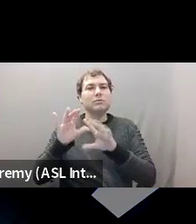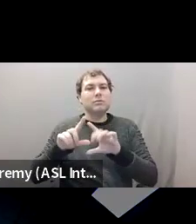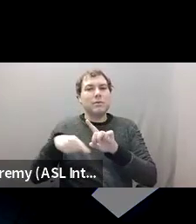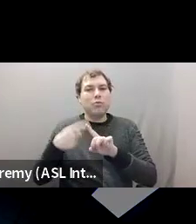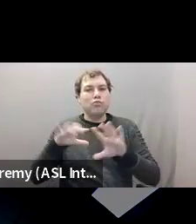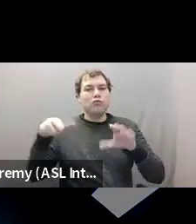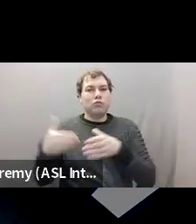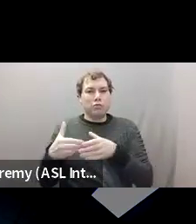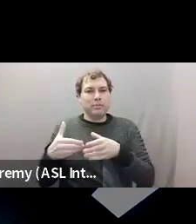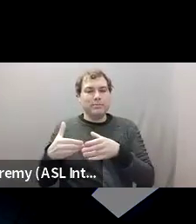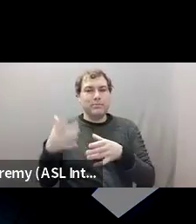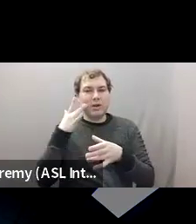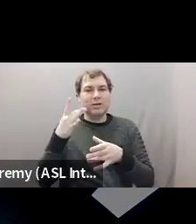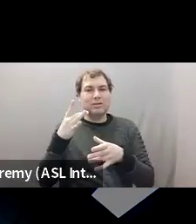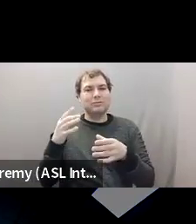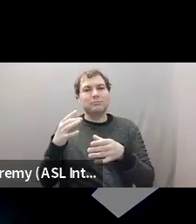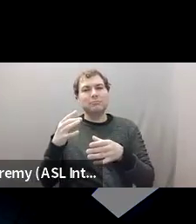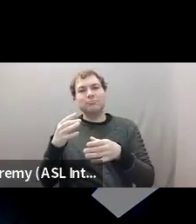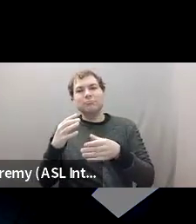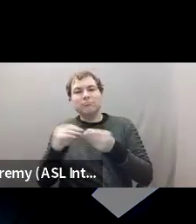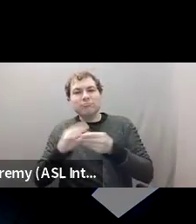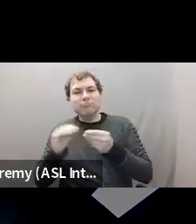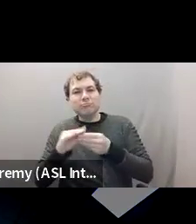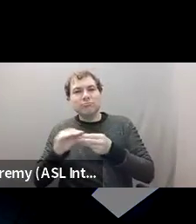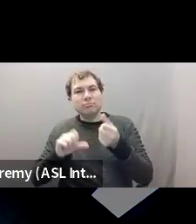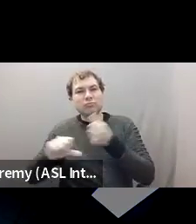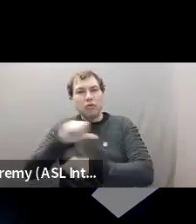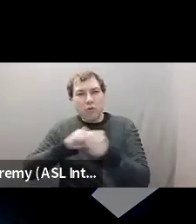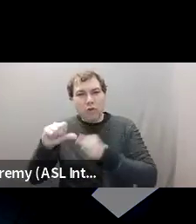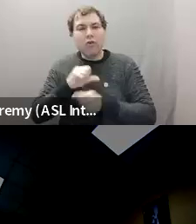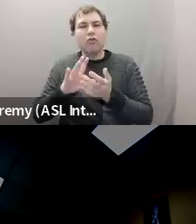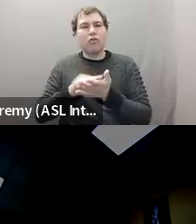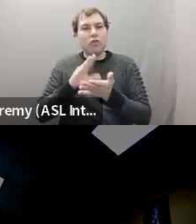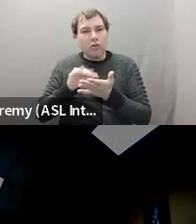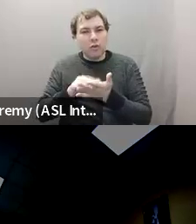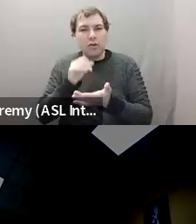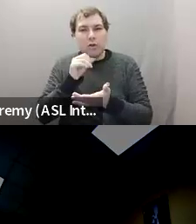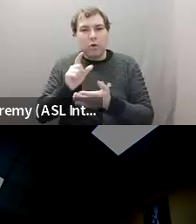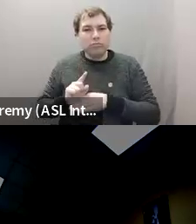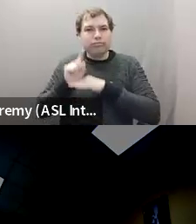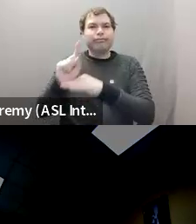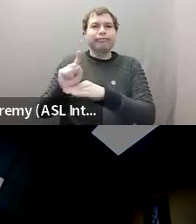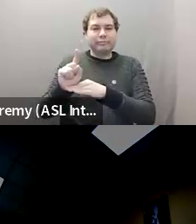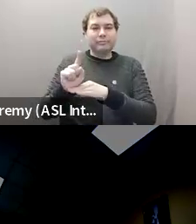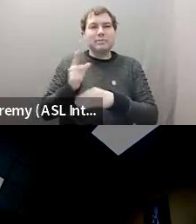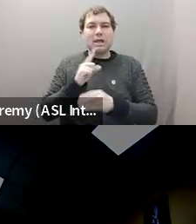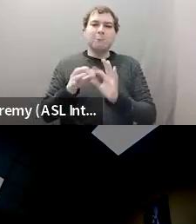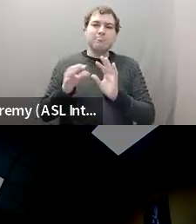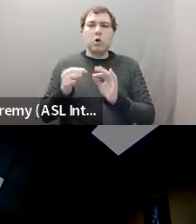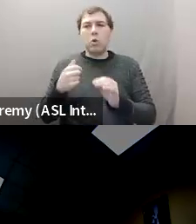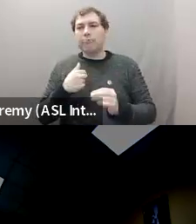Troy Bowser: you know, share it, learn from each other and not afraid to, you know, to put put themselves out there, to say they going through this or going through that, and